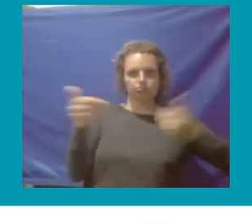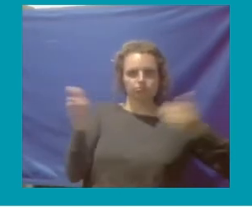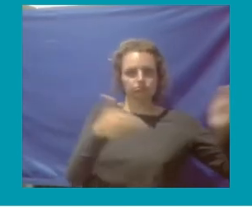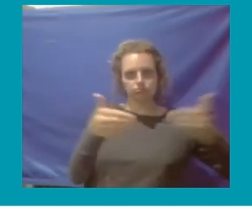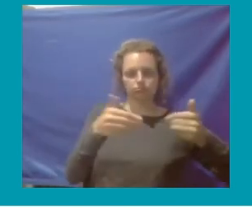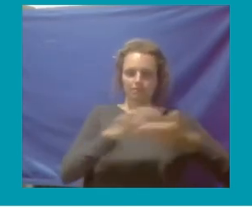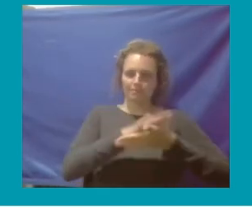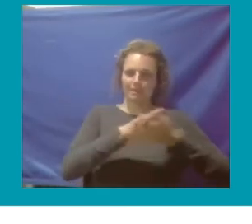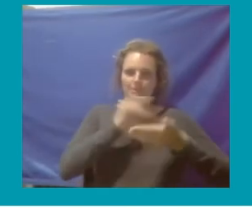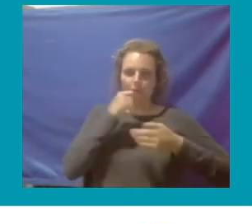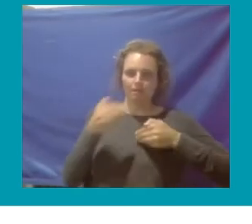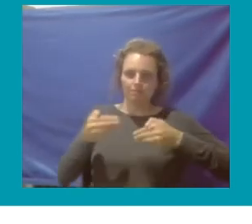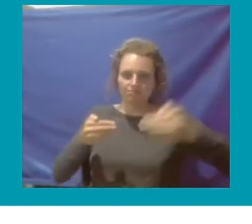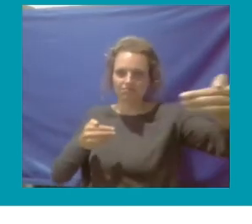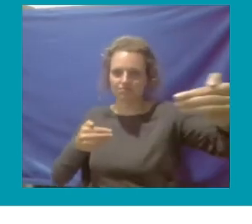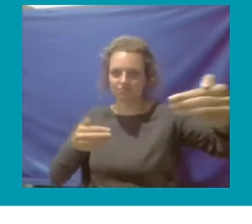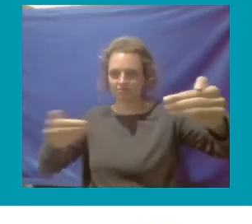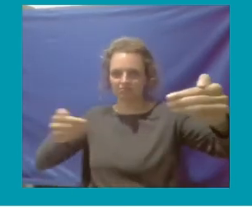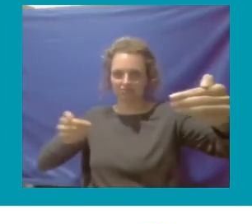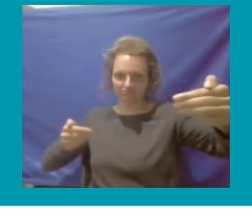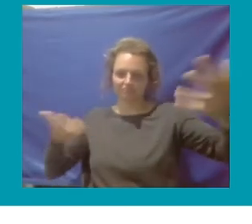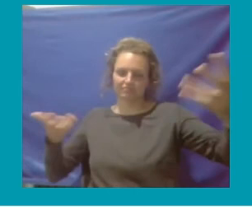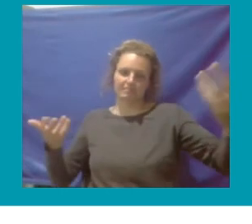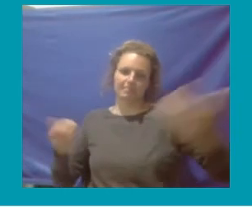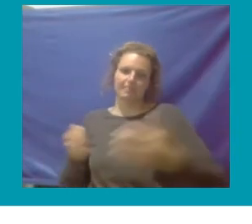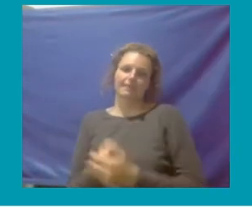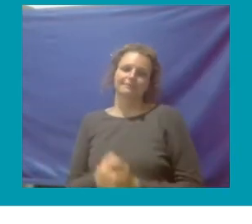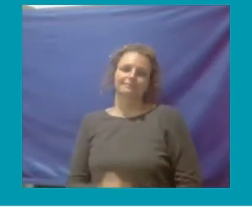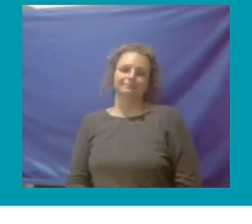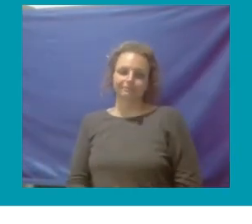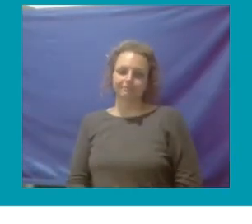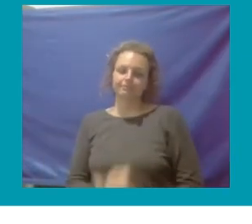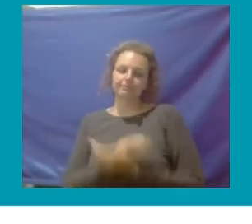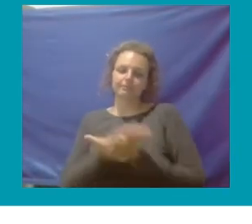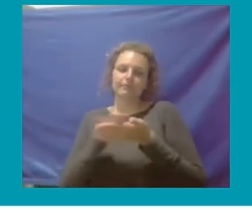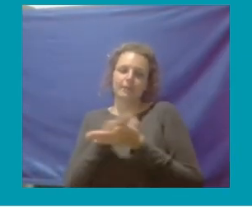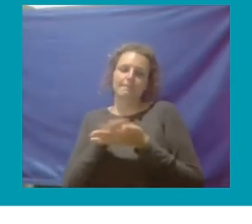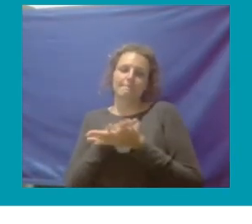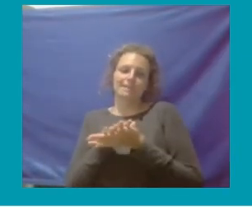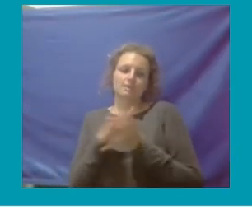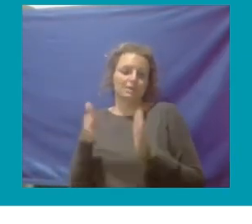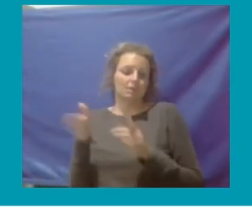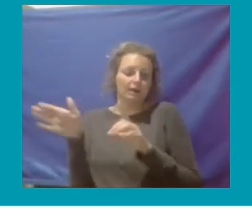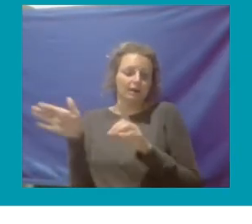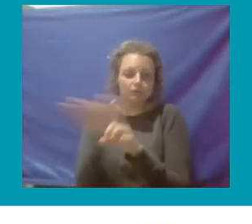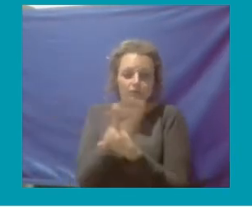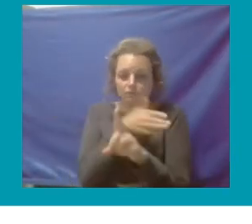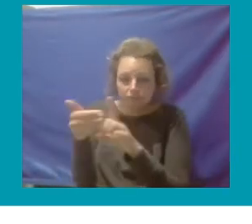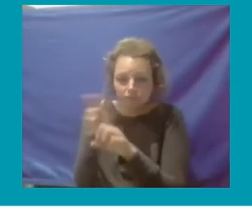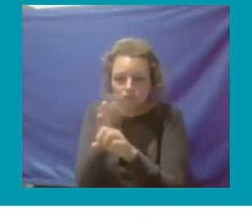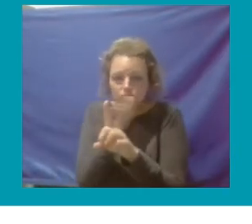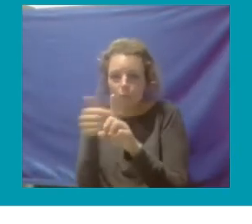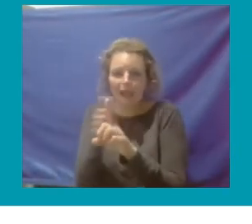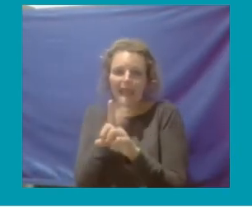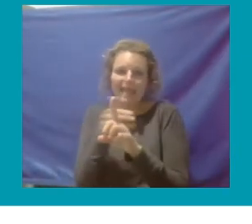'cause maybe we have to do a little bit less convincing and a little bit more. Here's a candidate that would be great for you, you know,